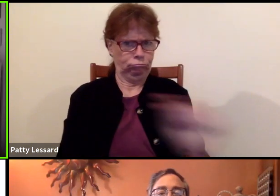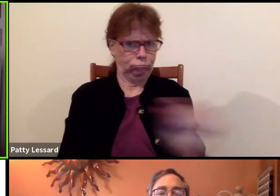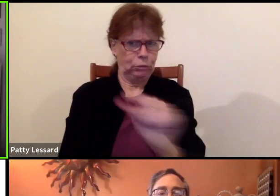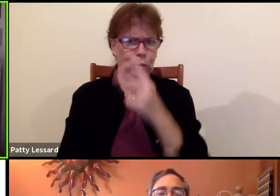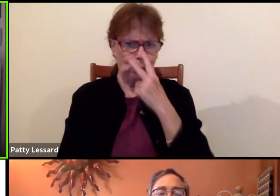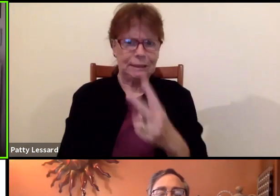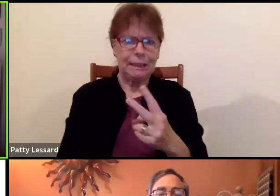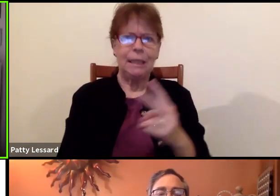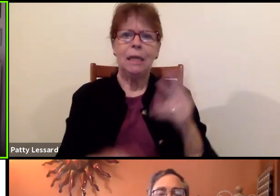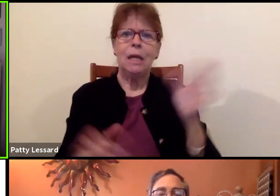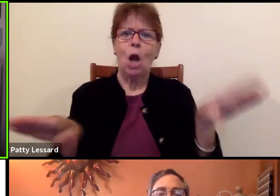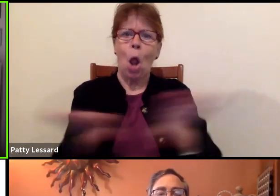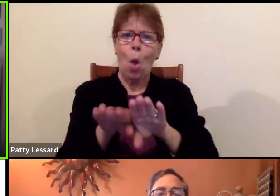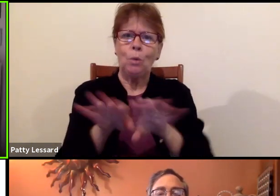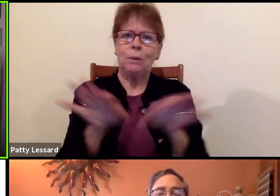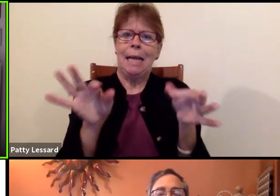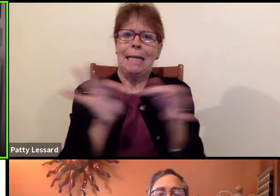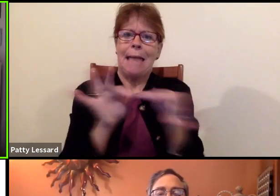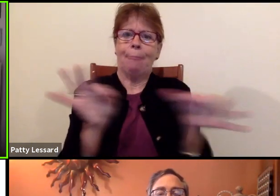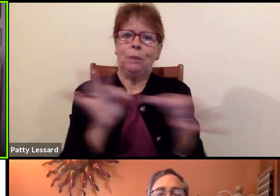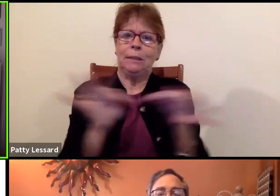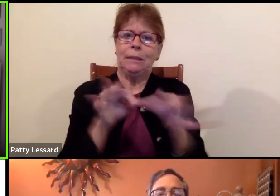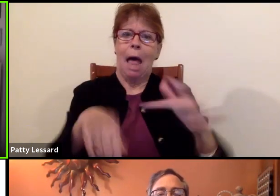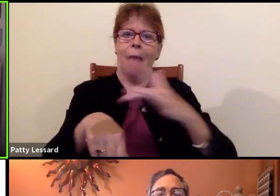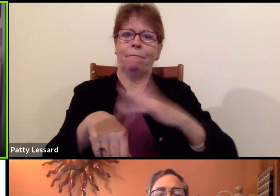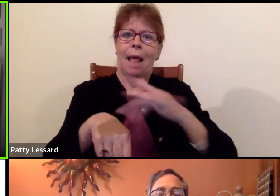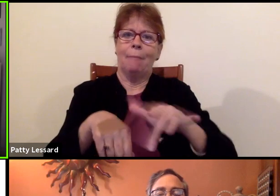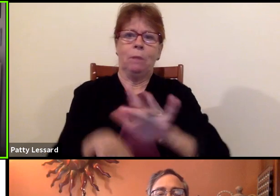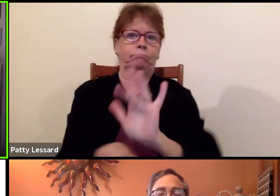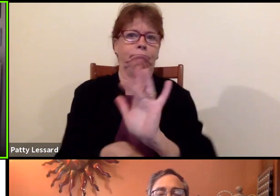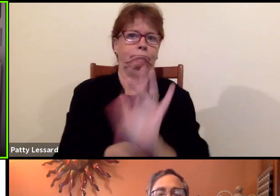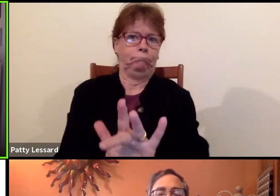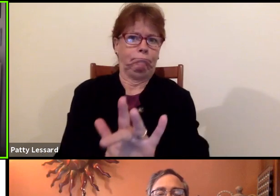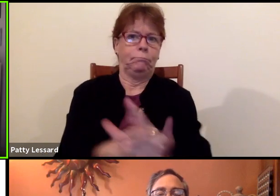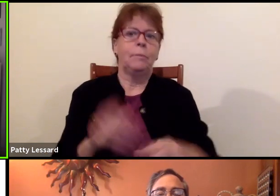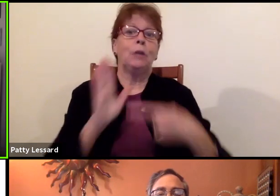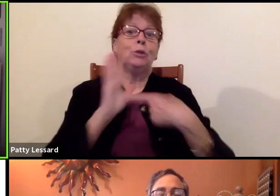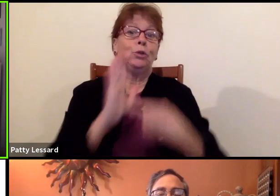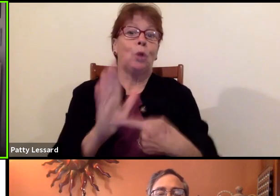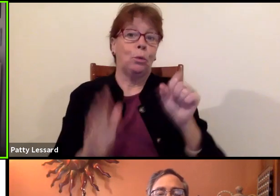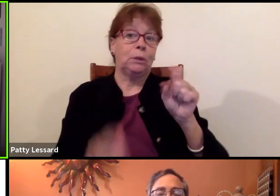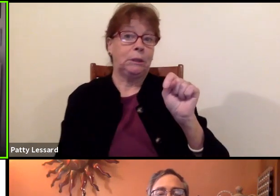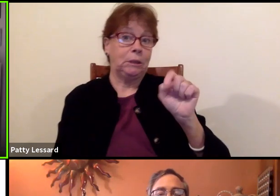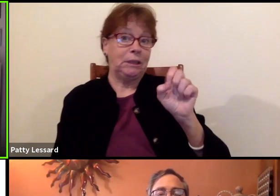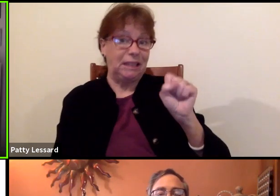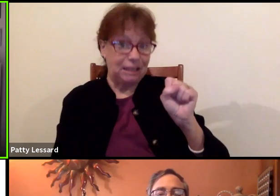You can turn the captions on voluntarily yourself at each of your own stations. Okay?